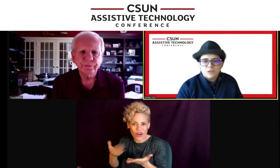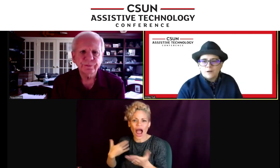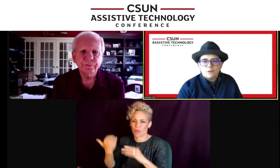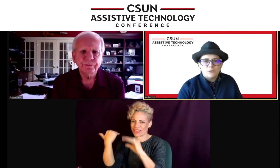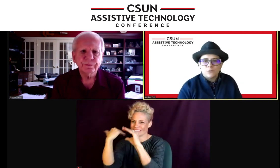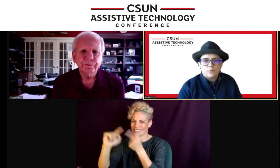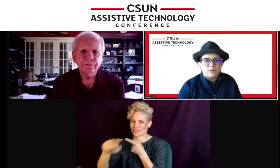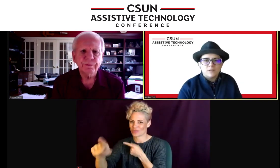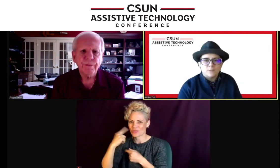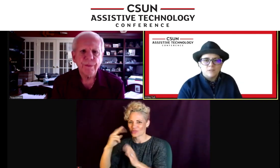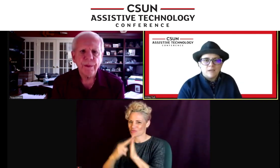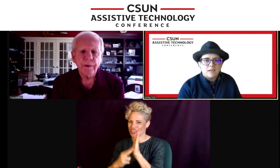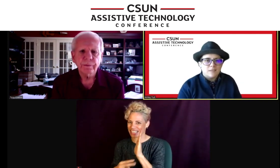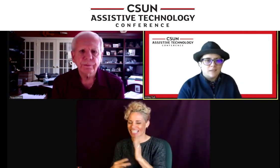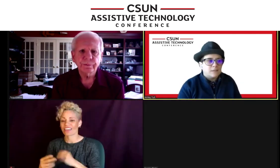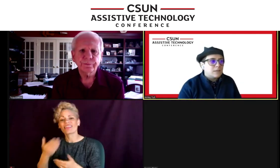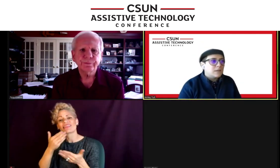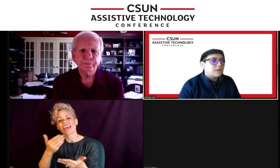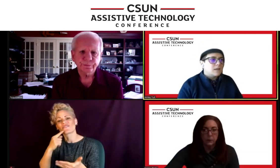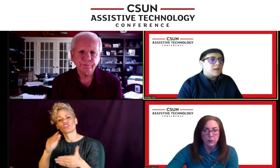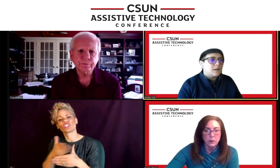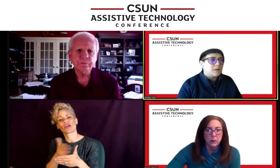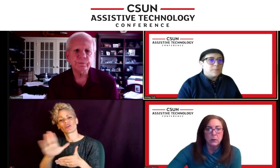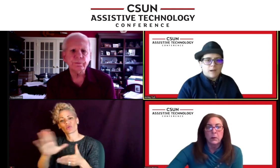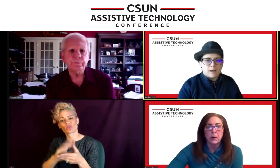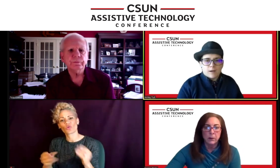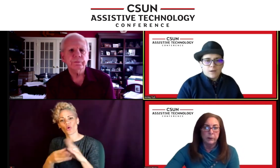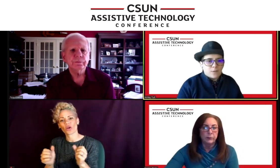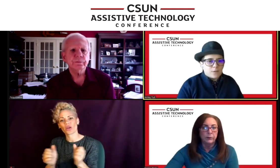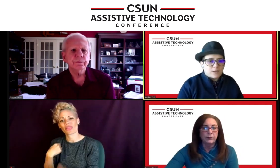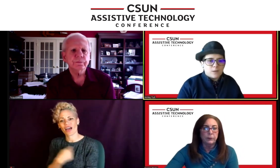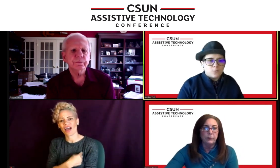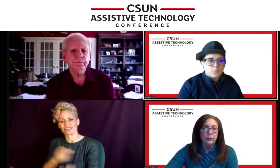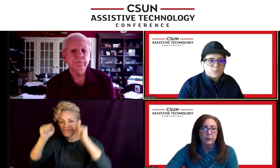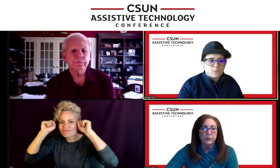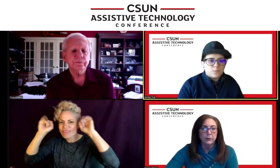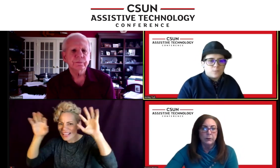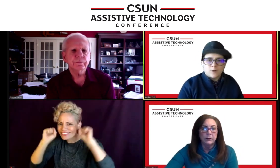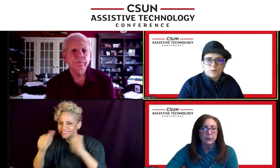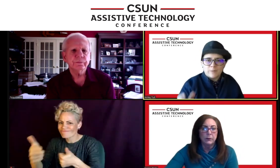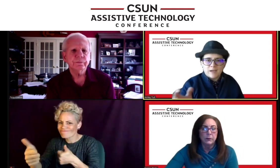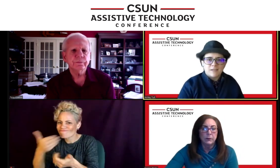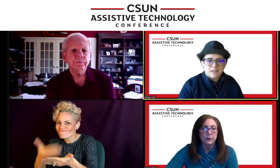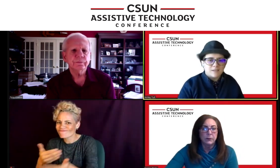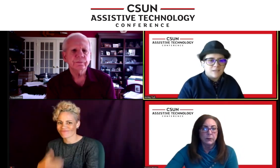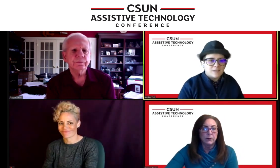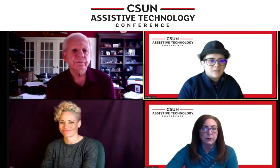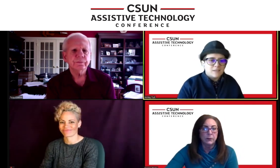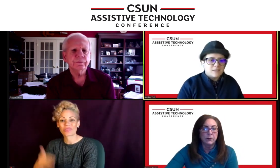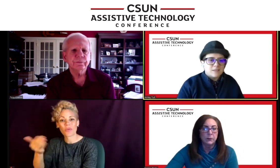Thank you for sharing your story with us, it was amazing. And here, welcome back Sandy.